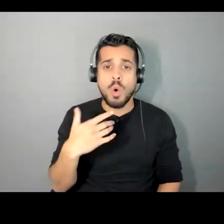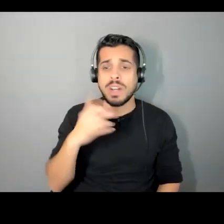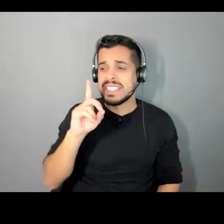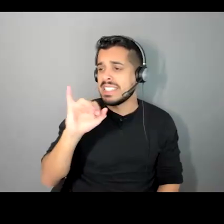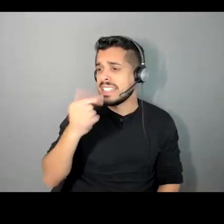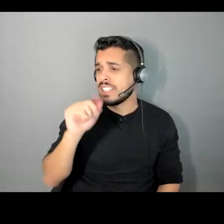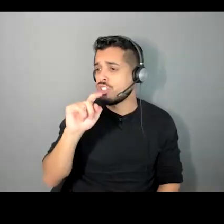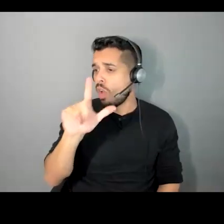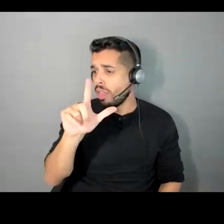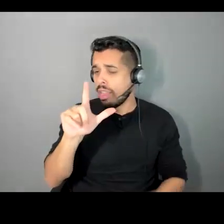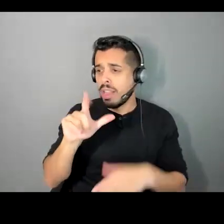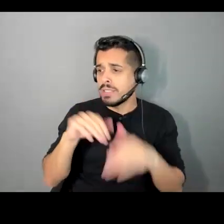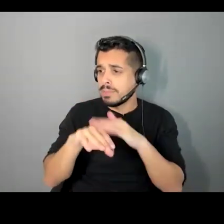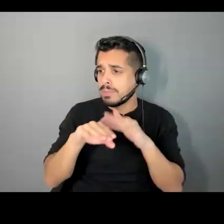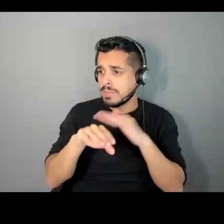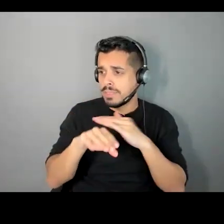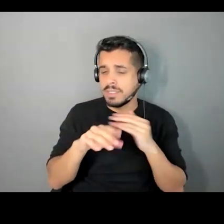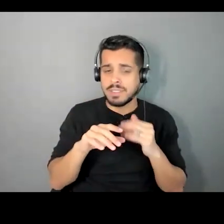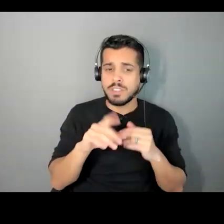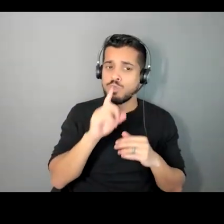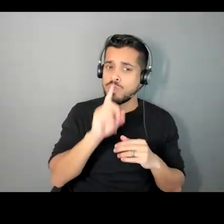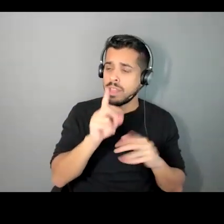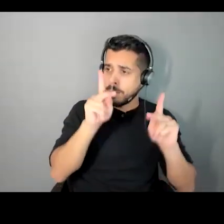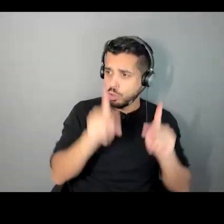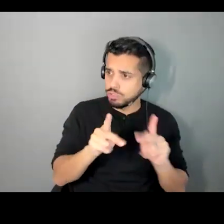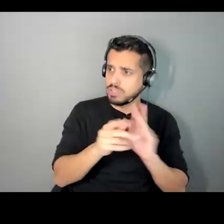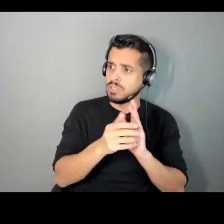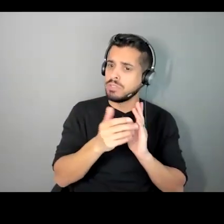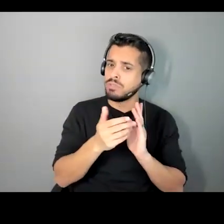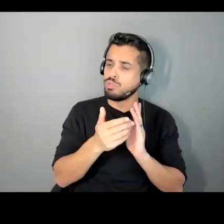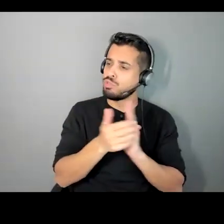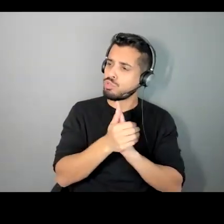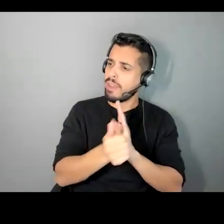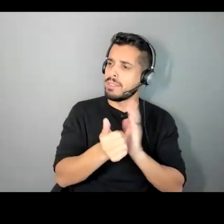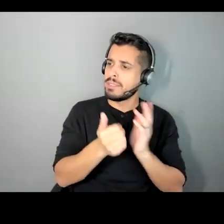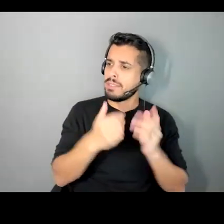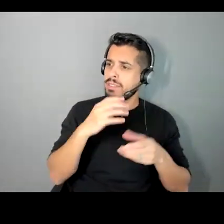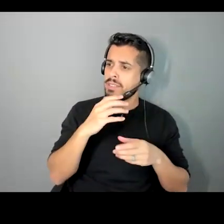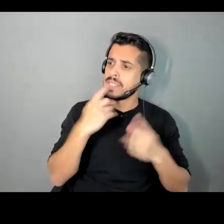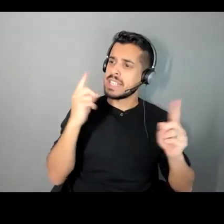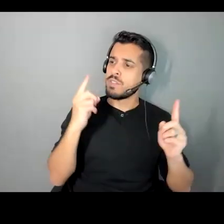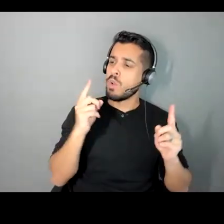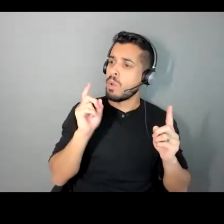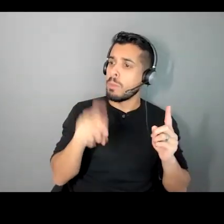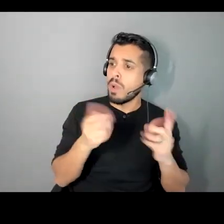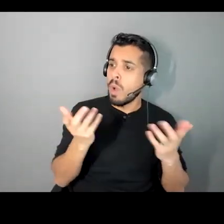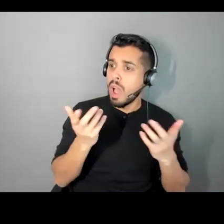uh... the right persona, the right traits for an individual to be successful in our programming, you don't have to be a com-- a computer programmer,